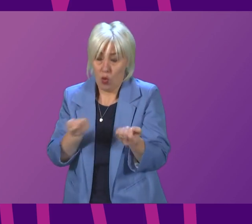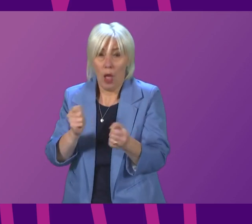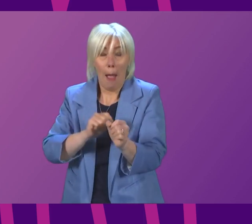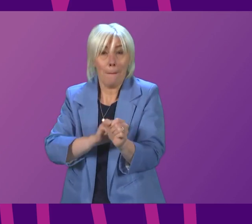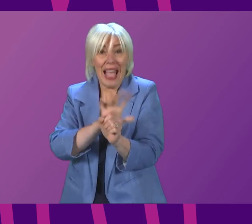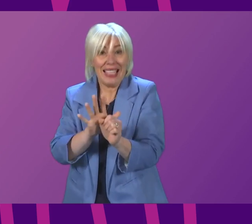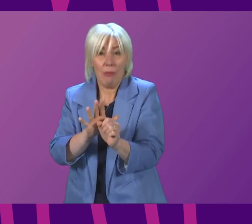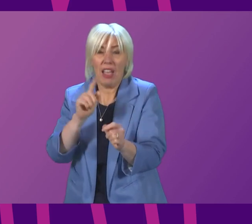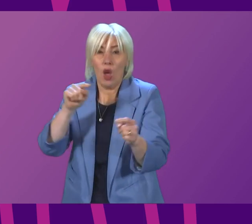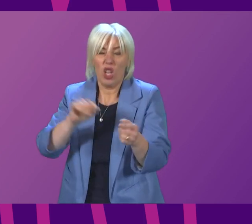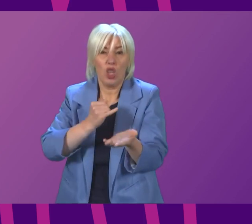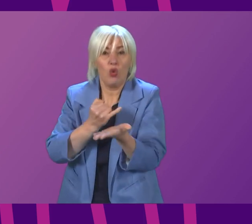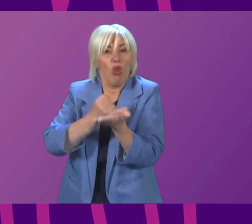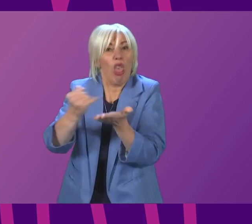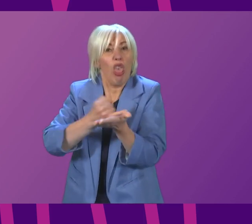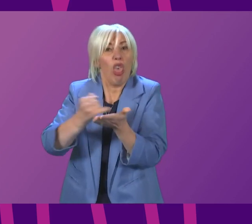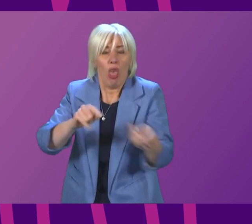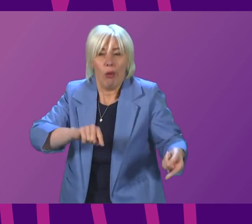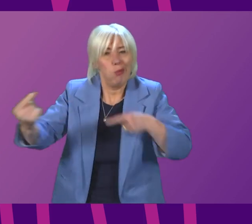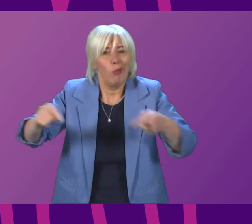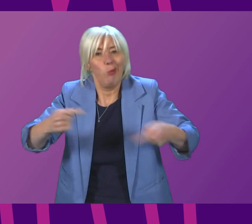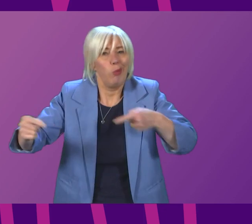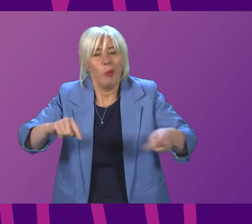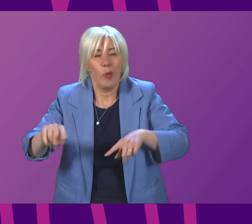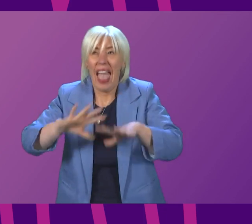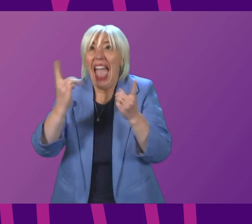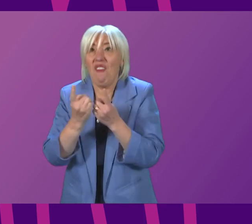oppose everything that the Scottish Government tries to do.